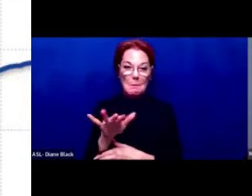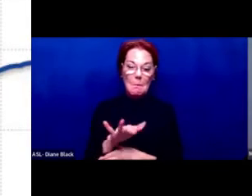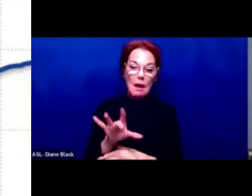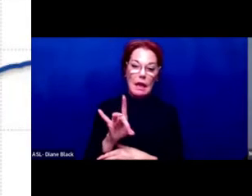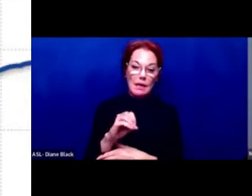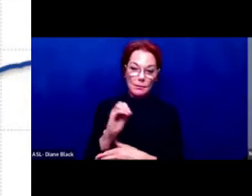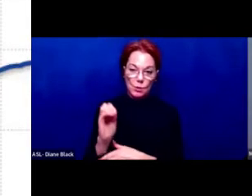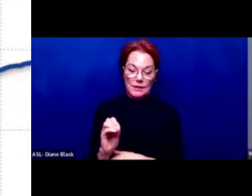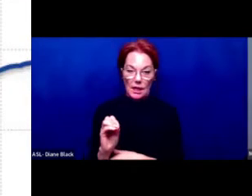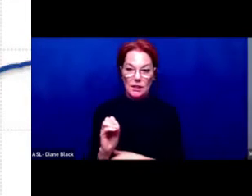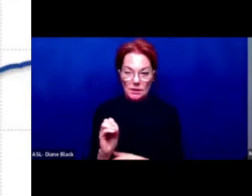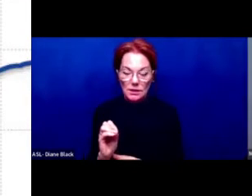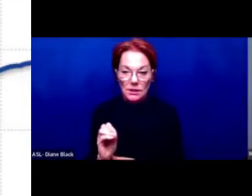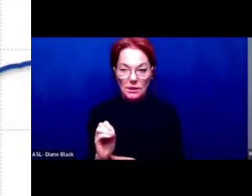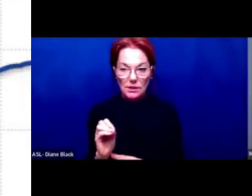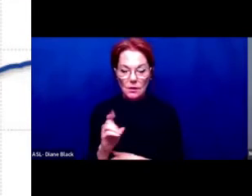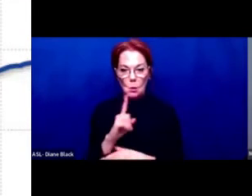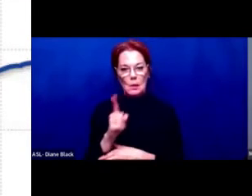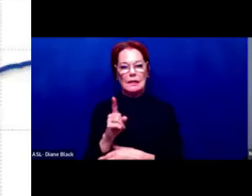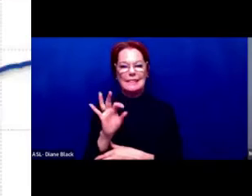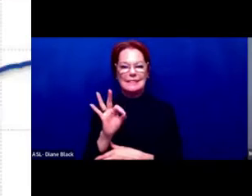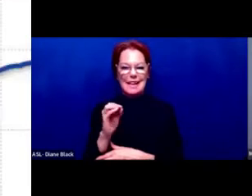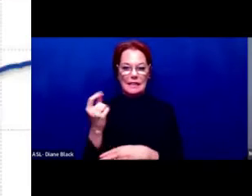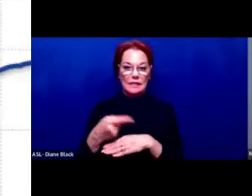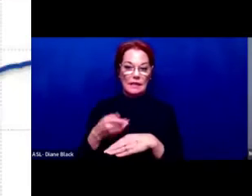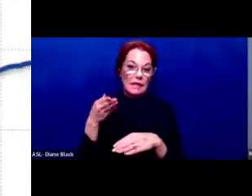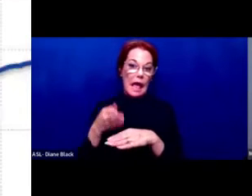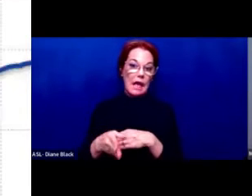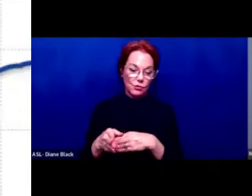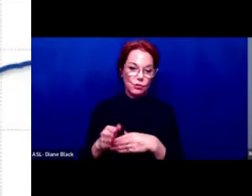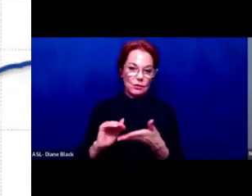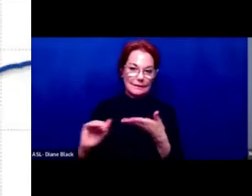by 90 days post discharge, are able to at least return to their